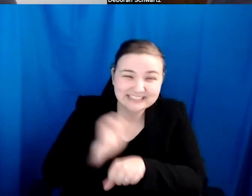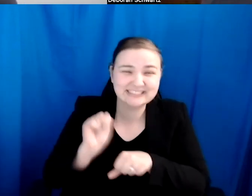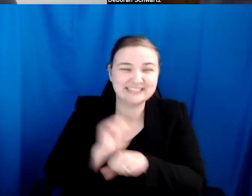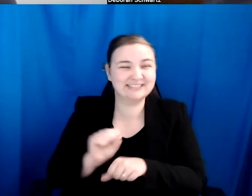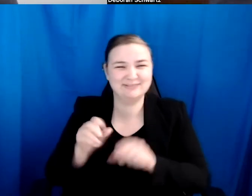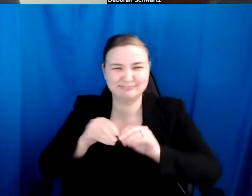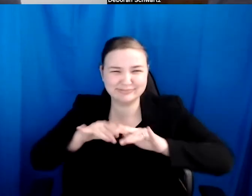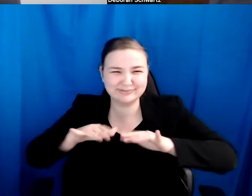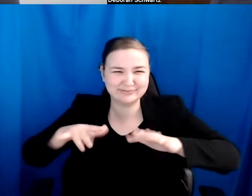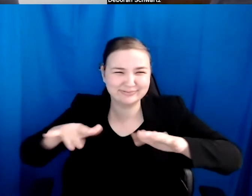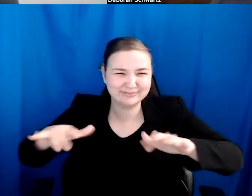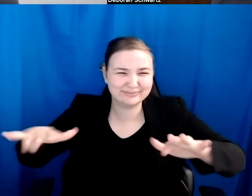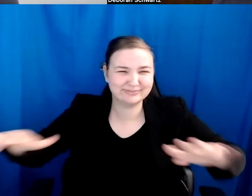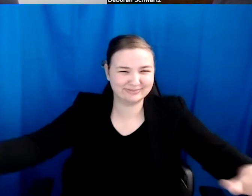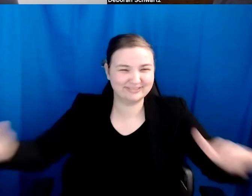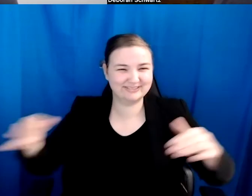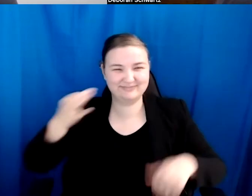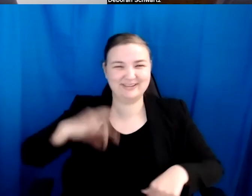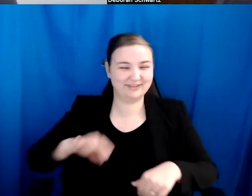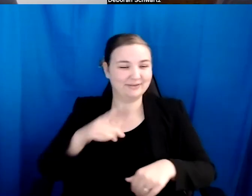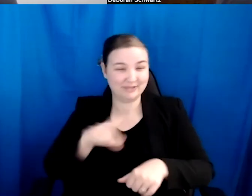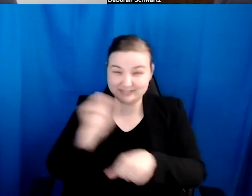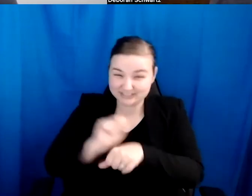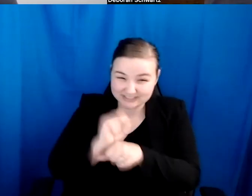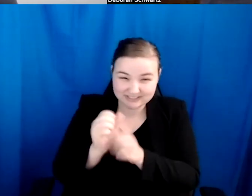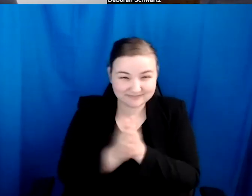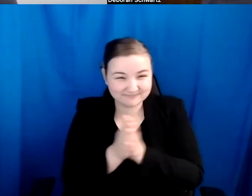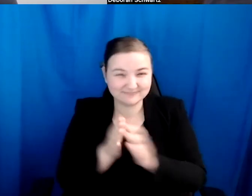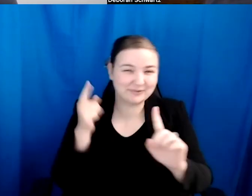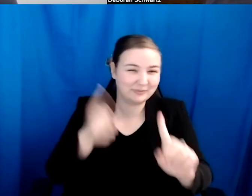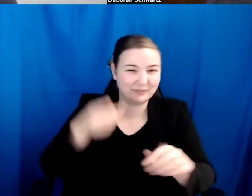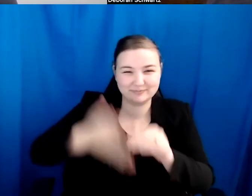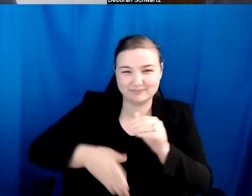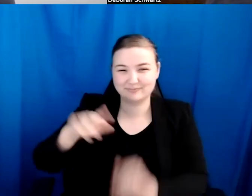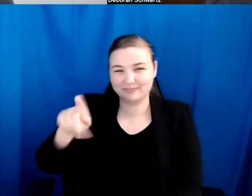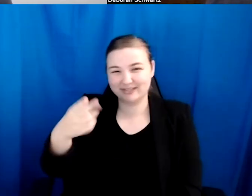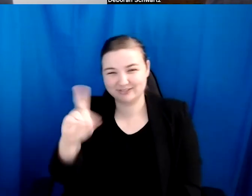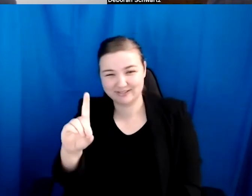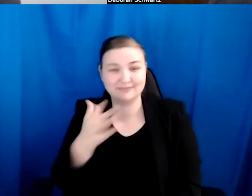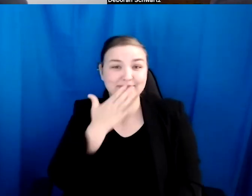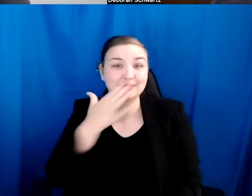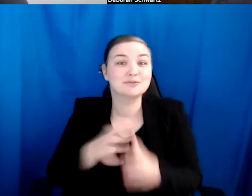while you work on your PhD. And thank you so much for taking the time to do this. Of course, thank you.